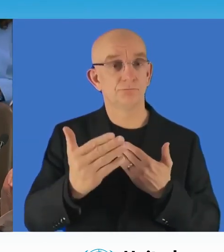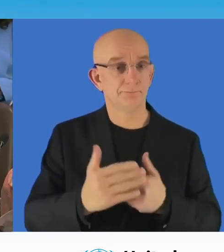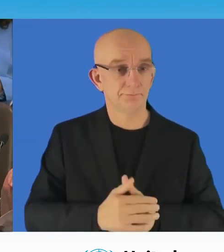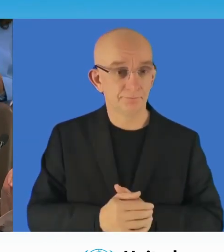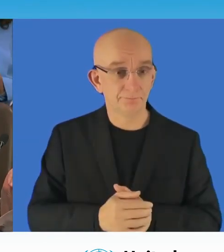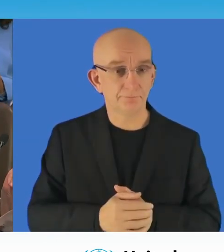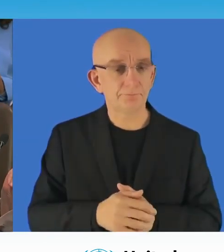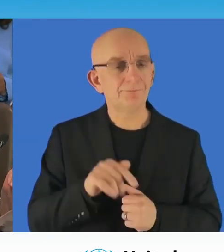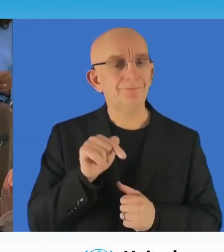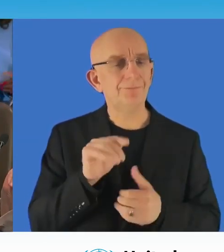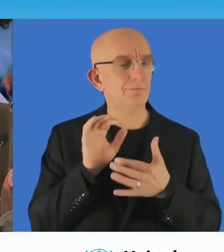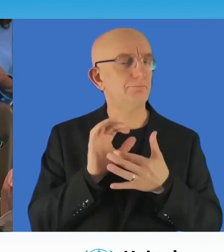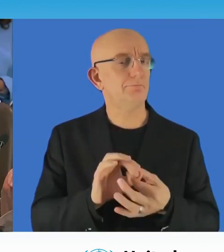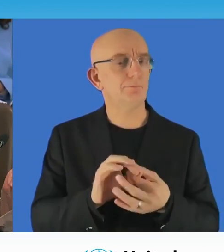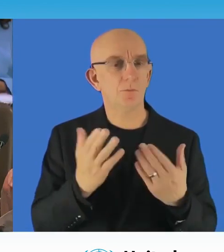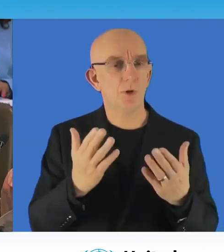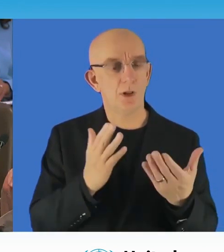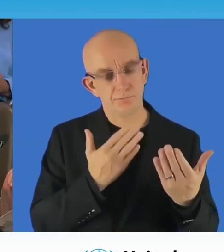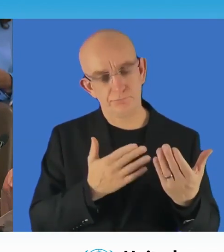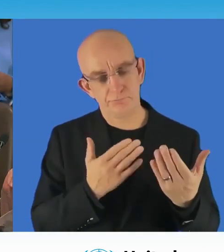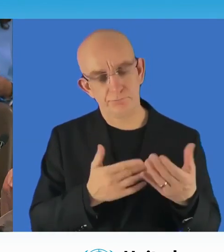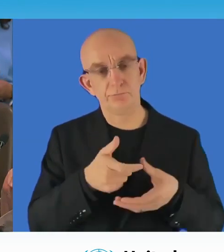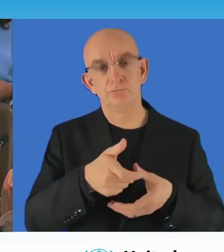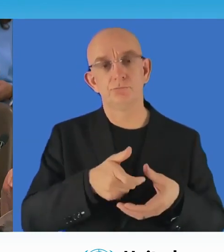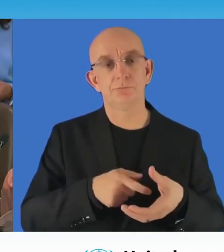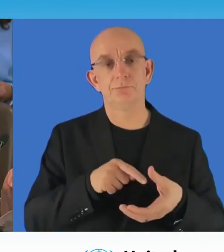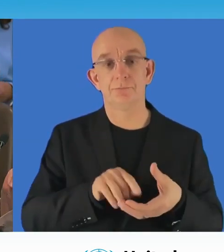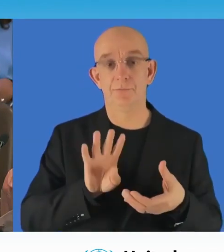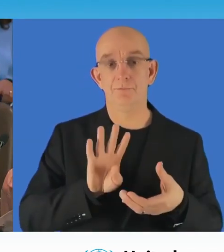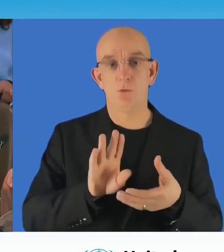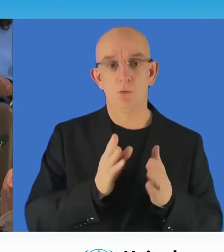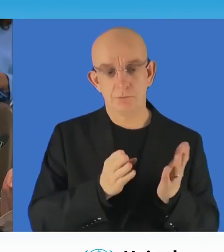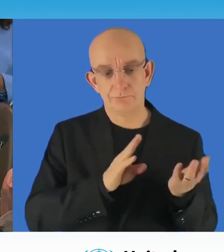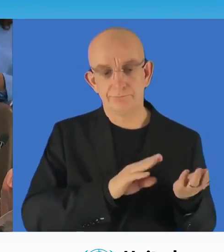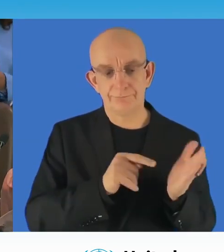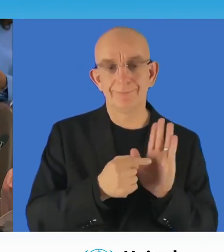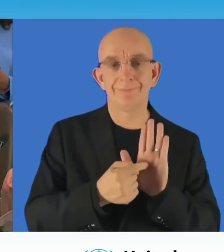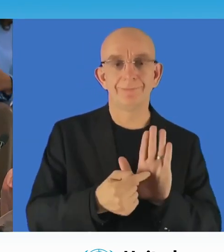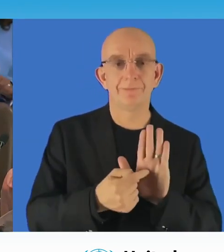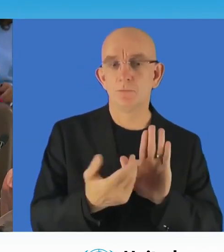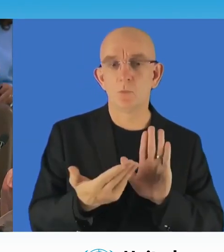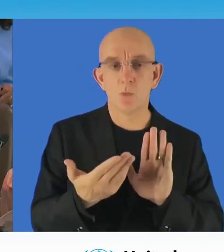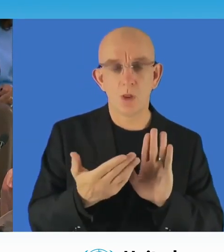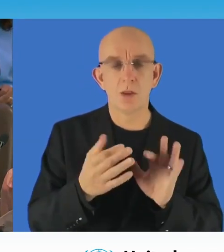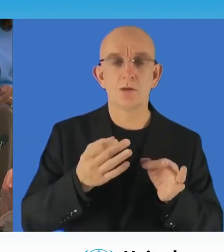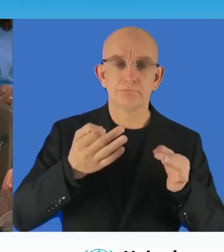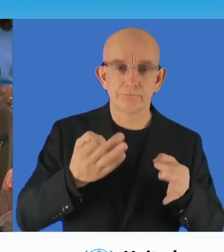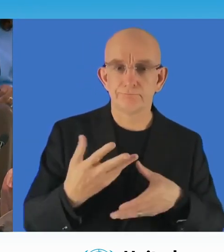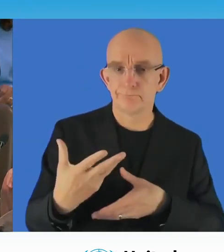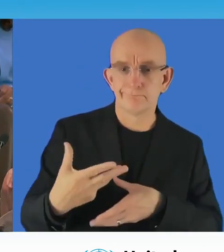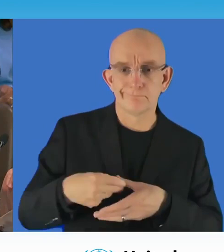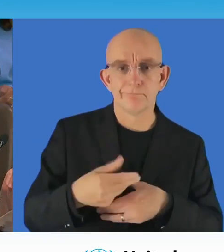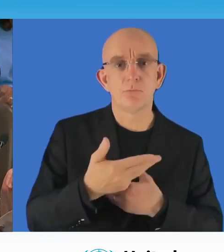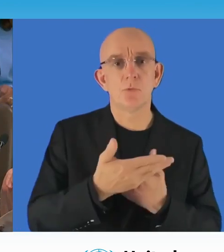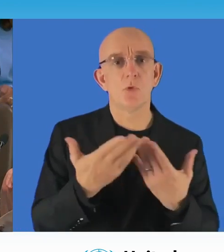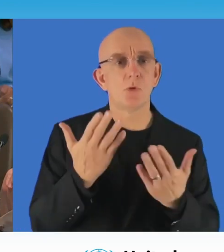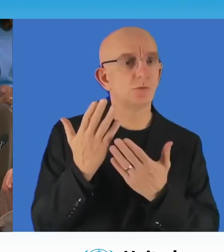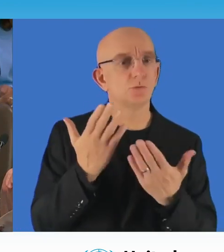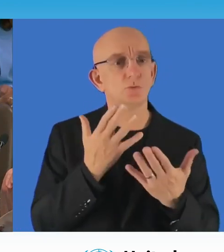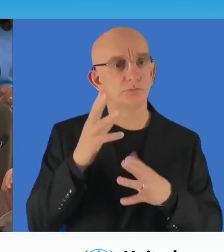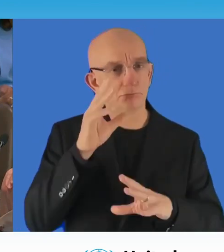students under the protocol modalities and scope and upcoming Summit of the future consequently we